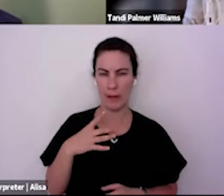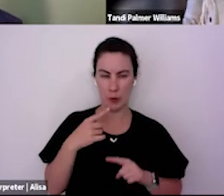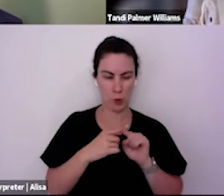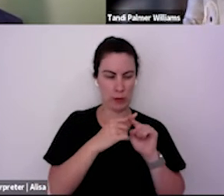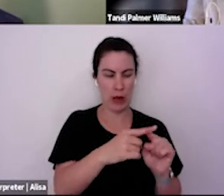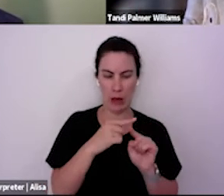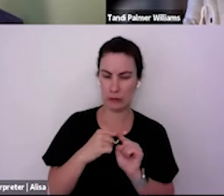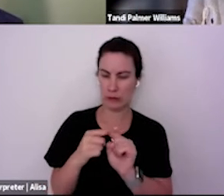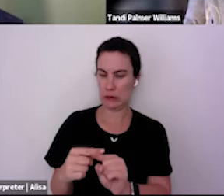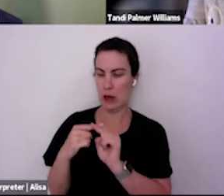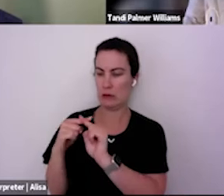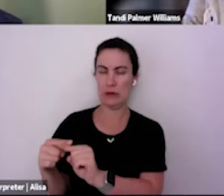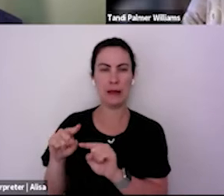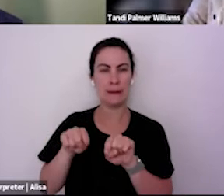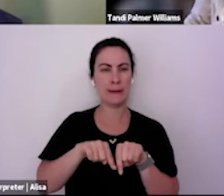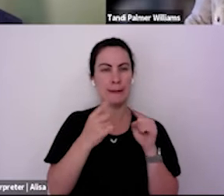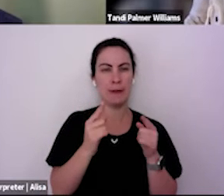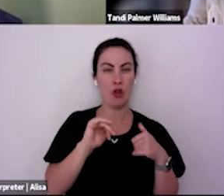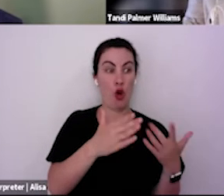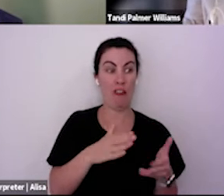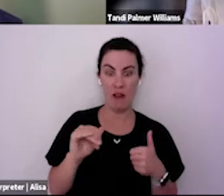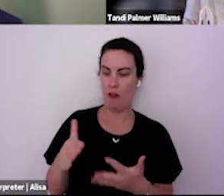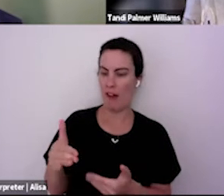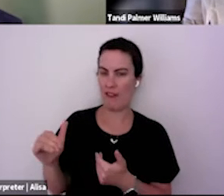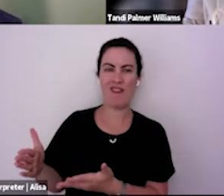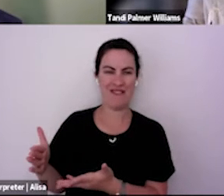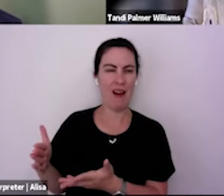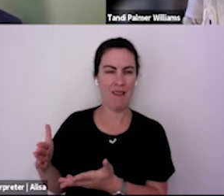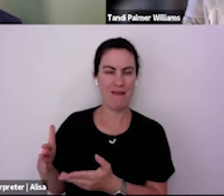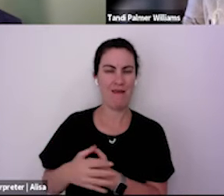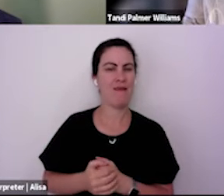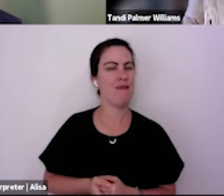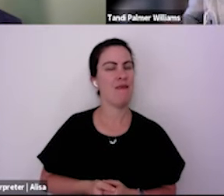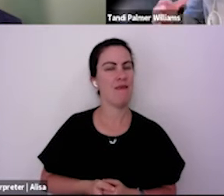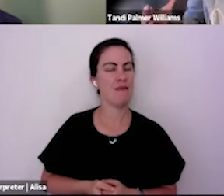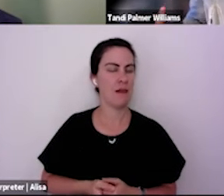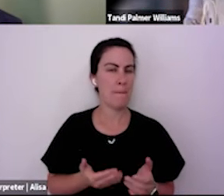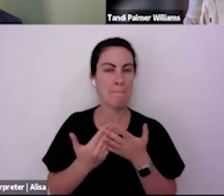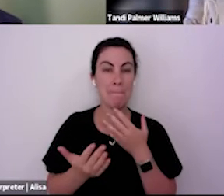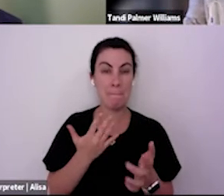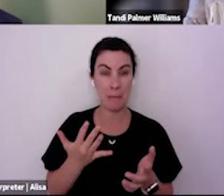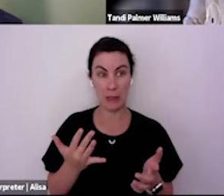who our offerings are for and also managing expectations of how the volume of participation